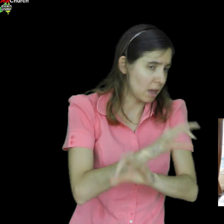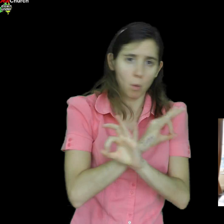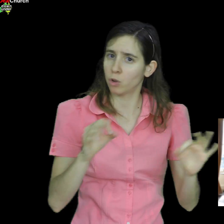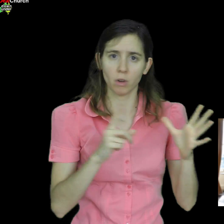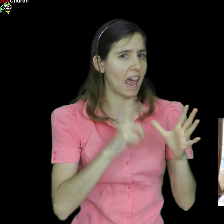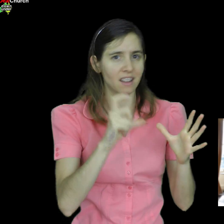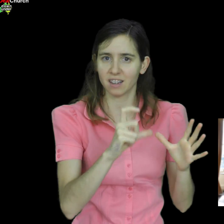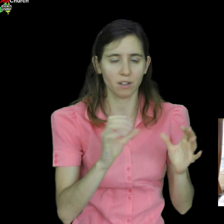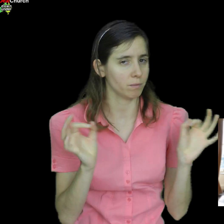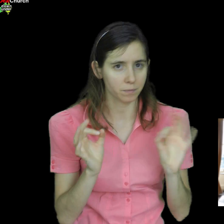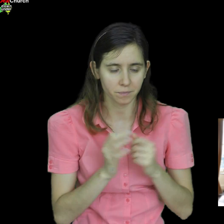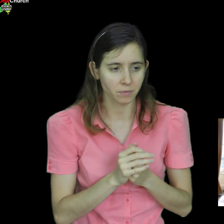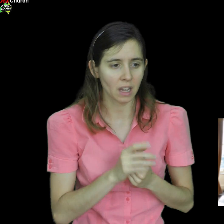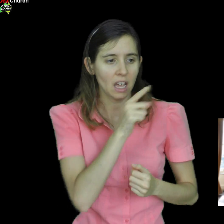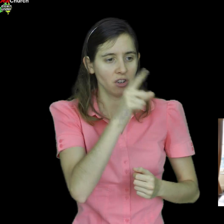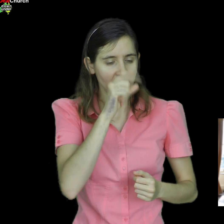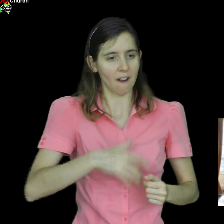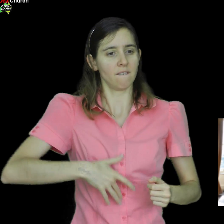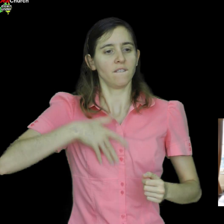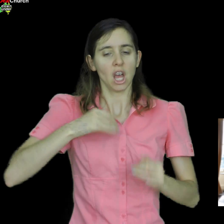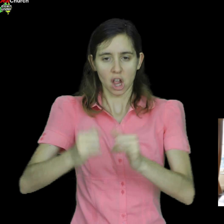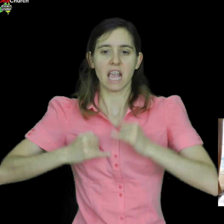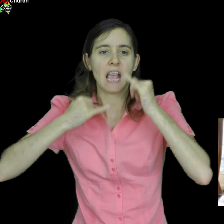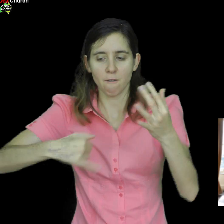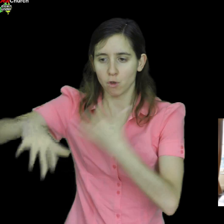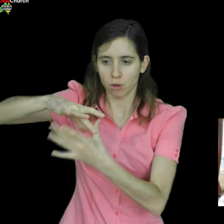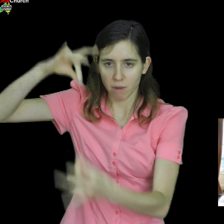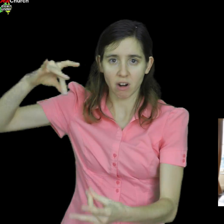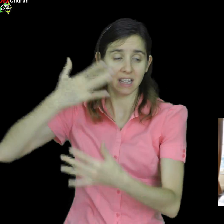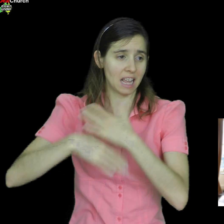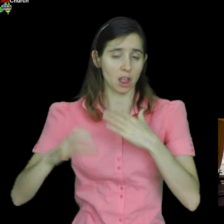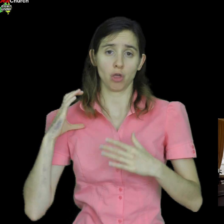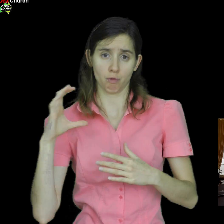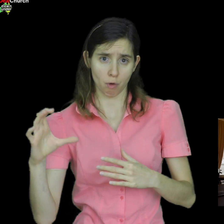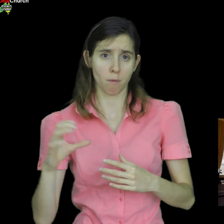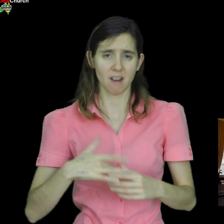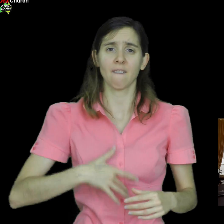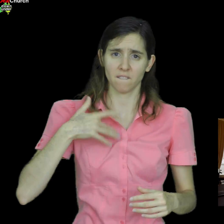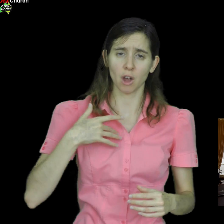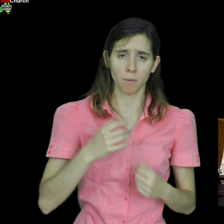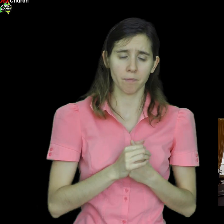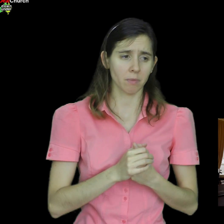Jaya could feel the presence of evil spirits in the room. Hearing her startled